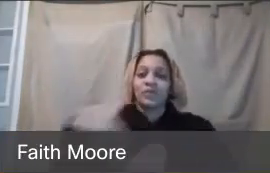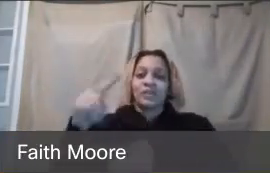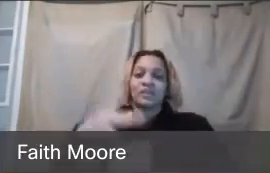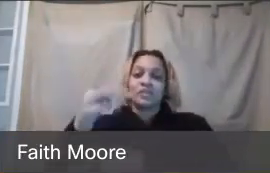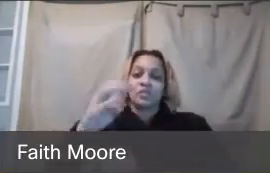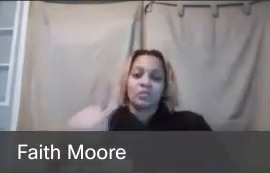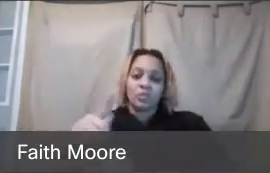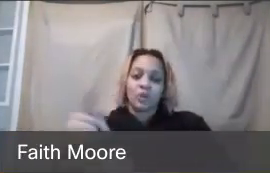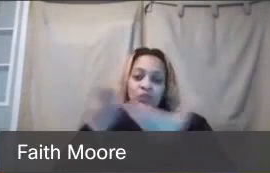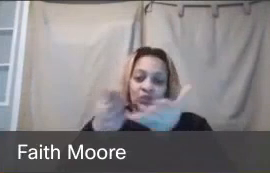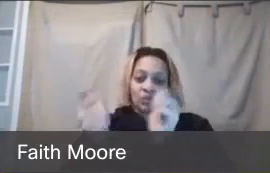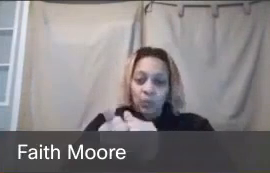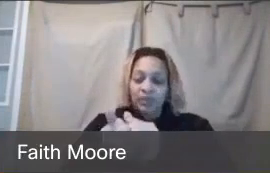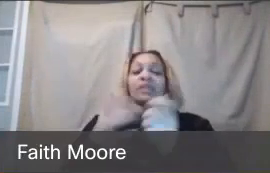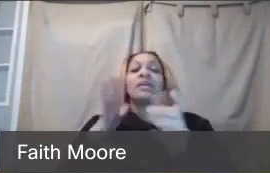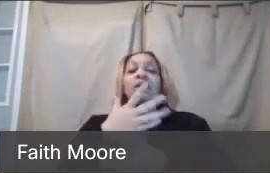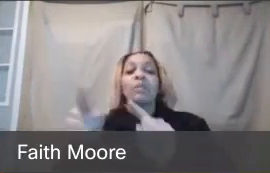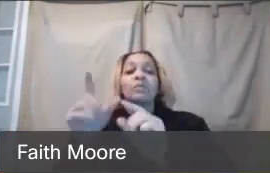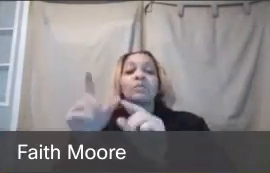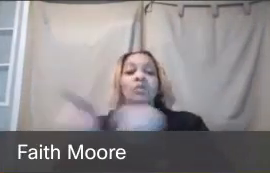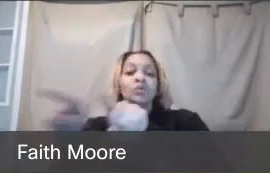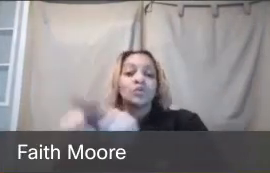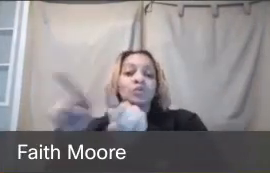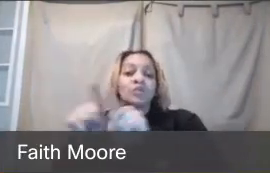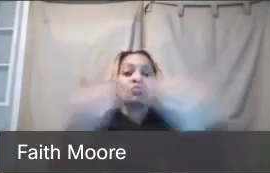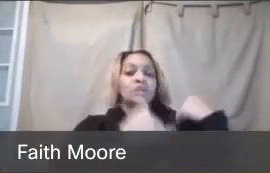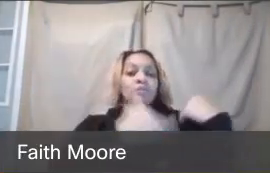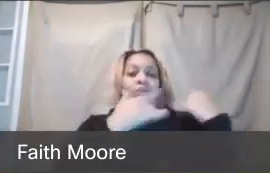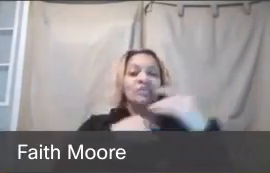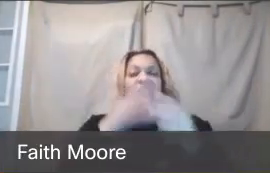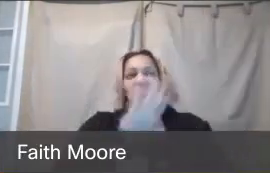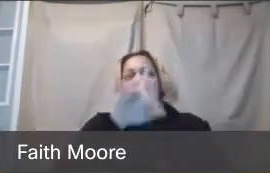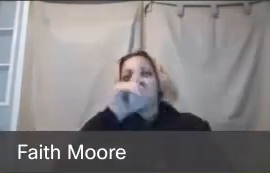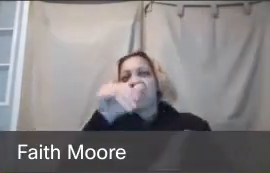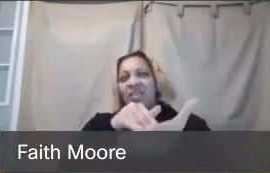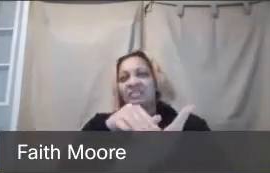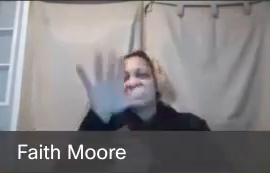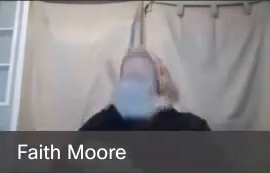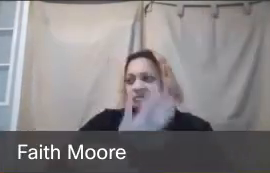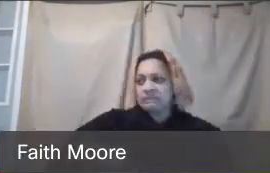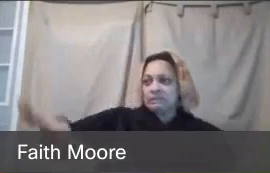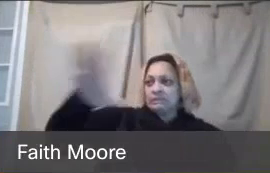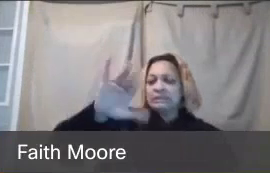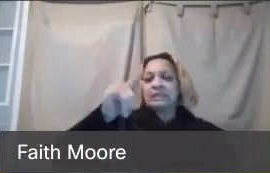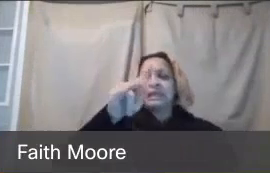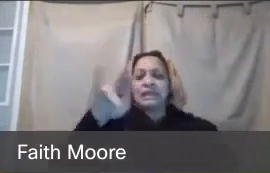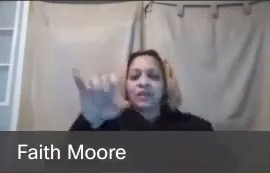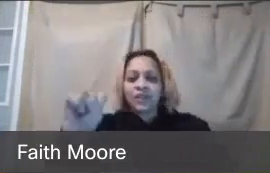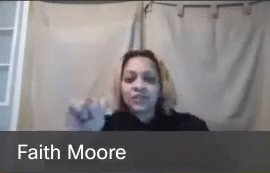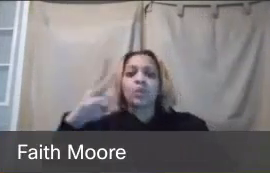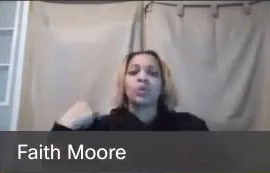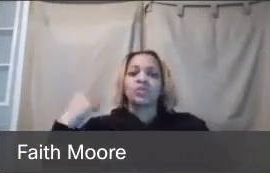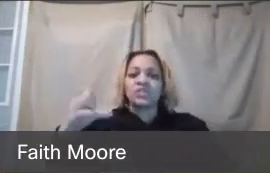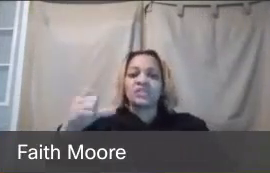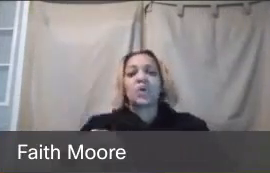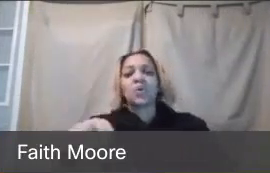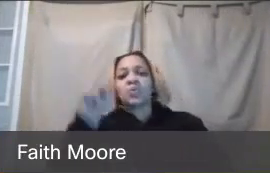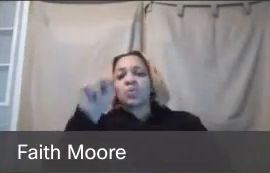But we also have responsibility for managing about a 1000 acres of parkland in Washington D. C primarily Northwest and Southwest DC.